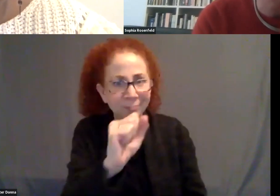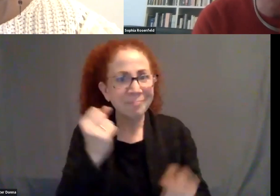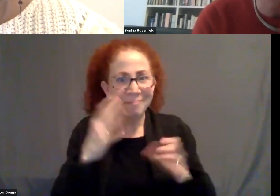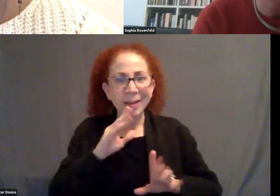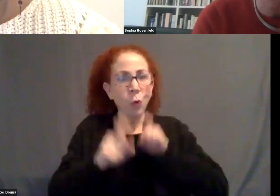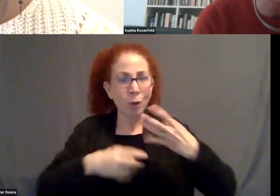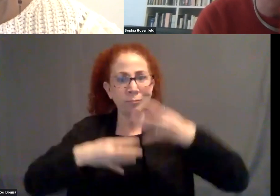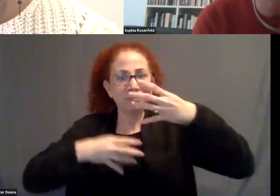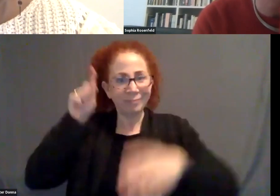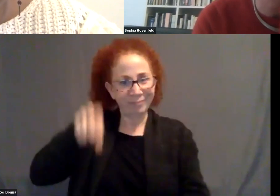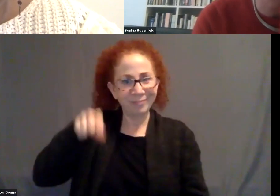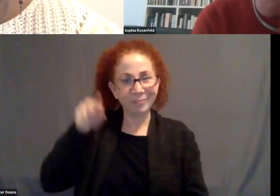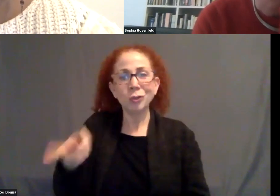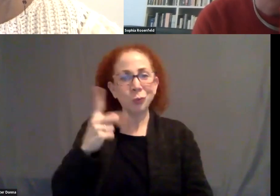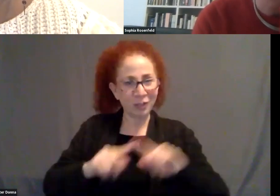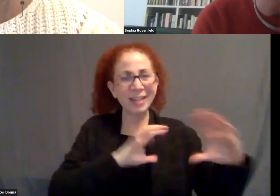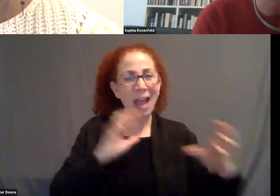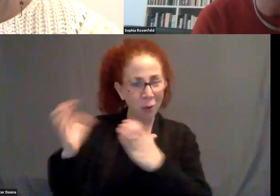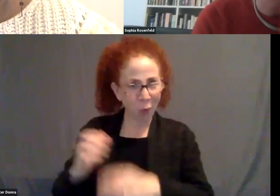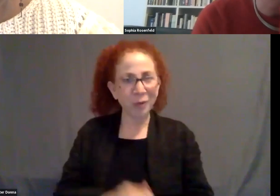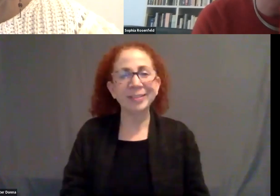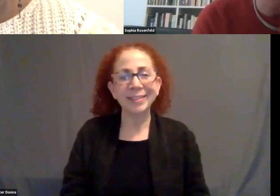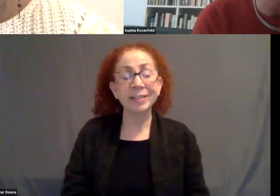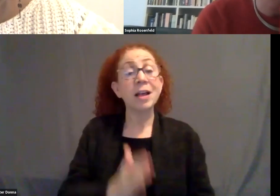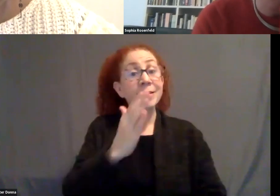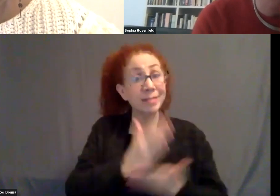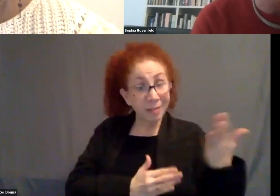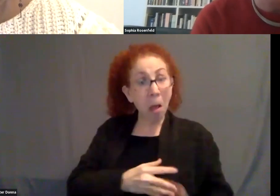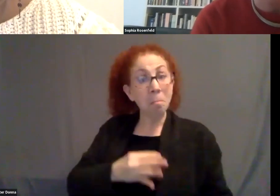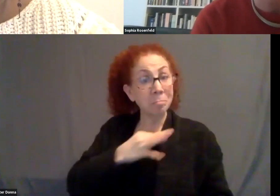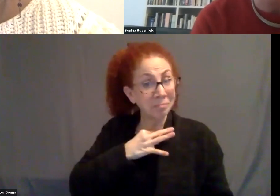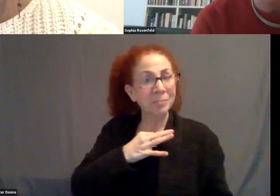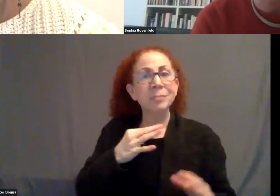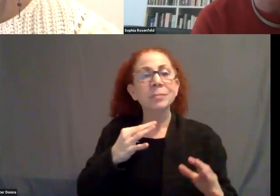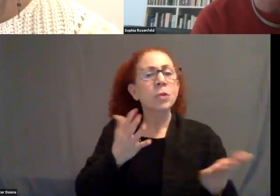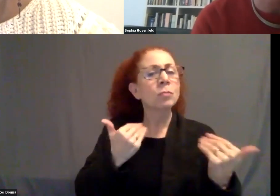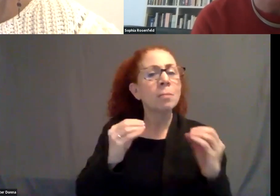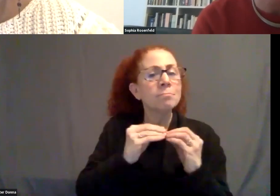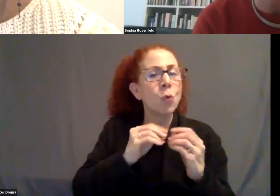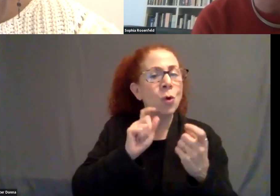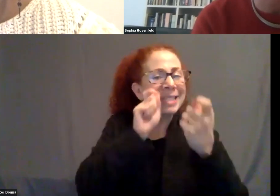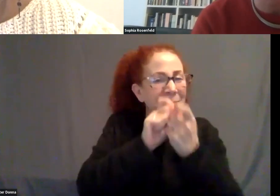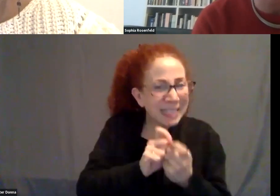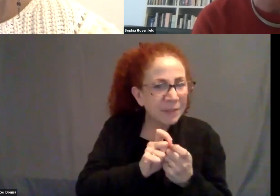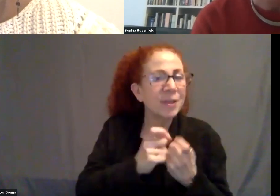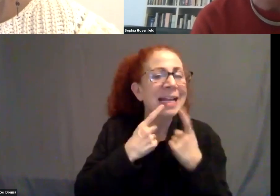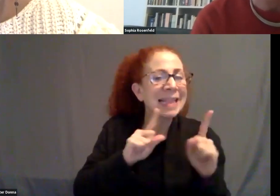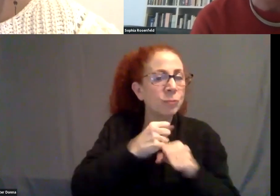they sort of are in two categories. People who are interested in some of the specifics of claims that you made in the talk and then